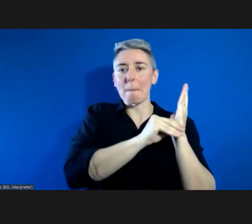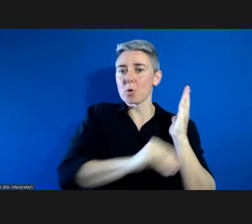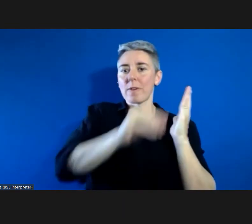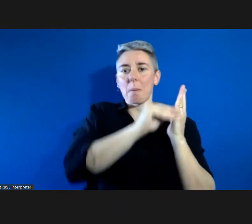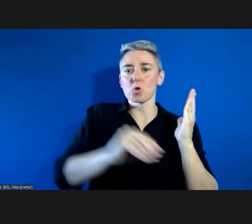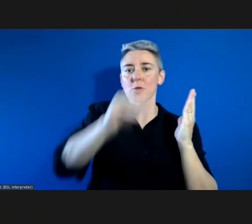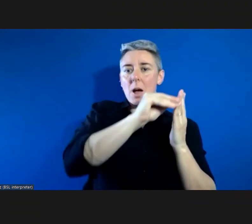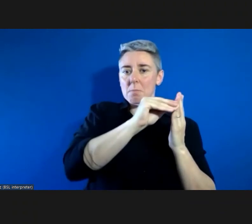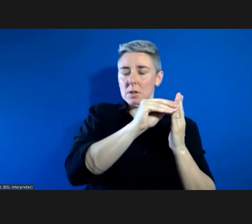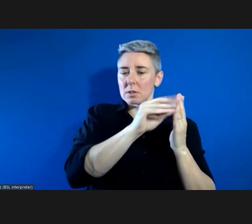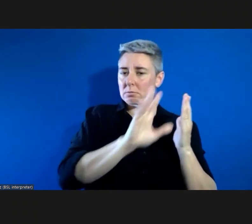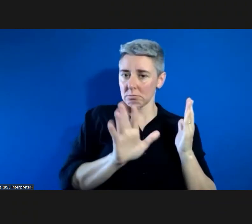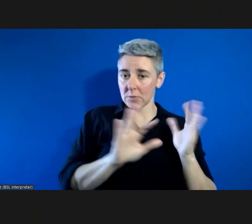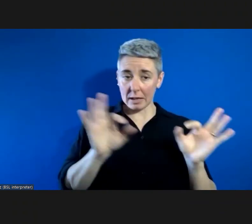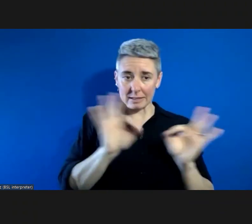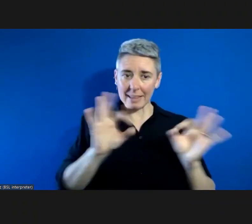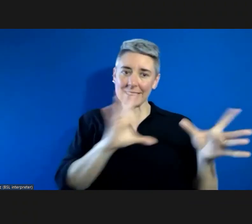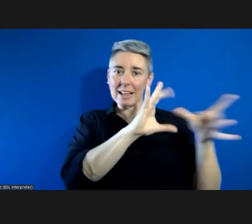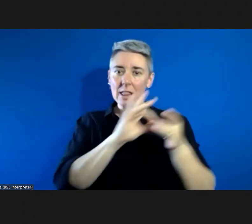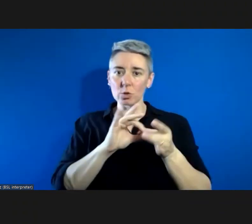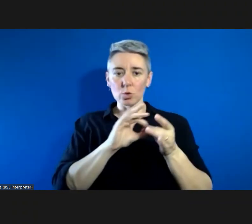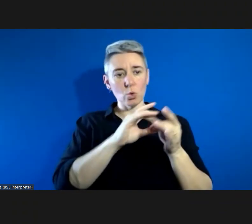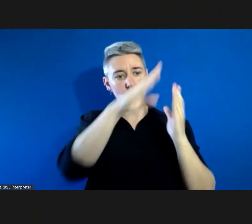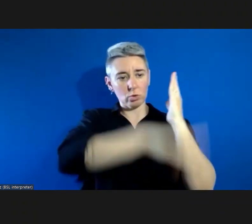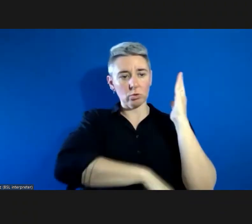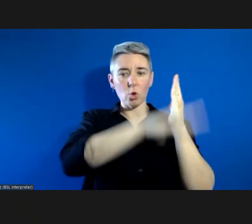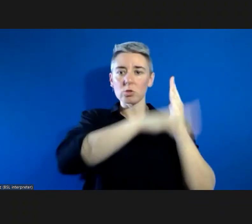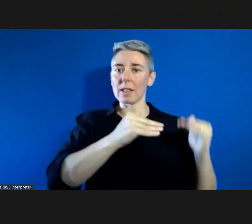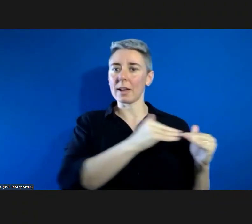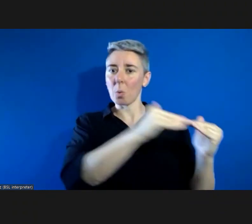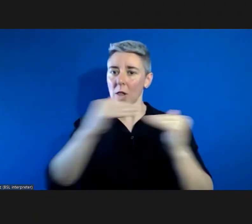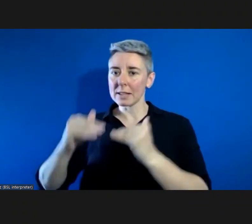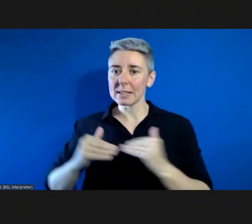has led to an institutional environment where working class people, across diversity,